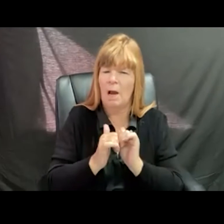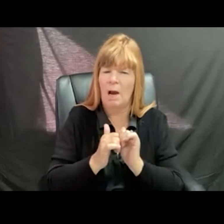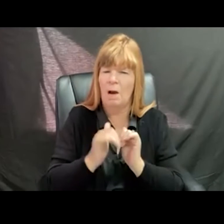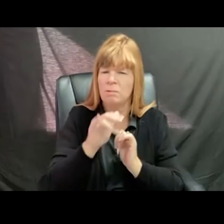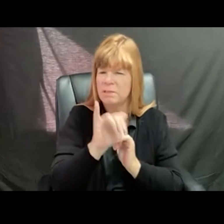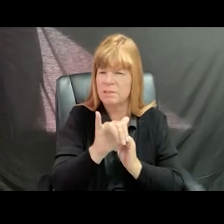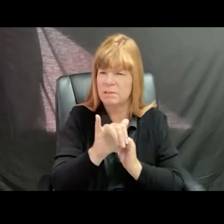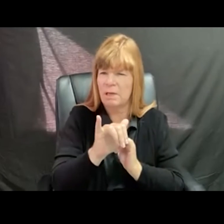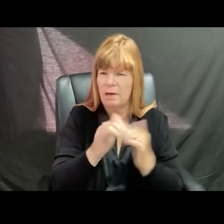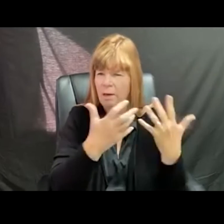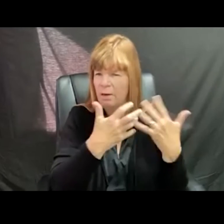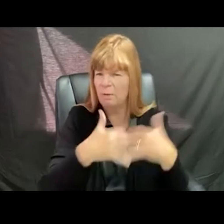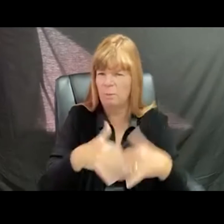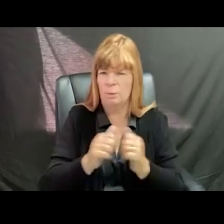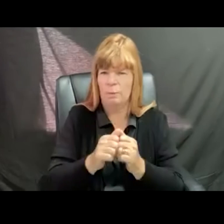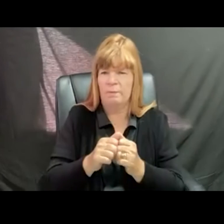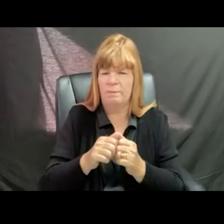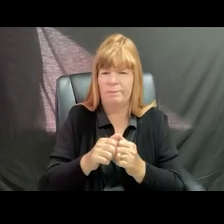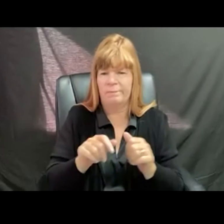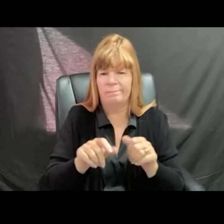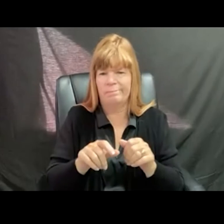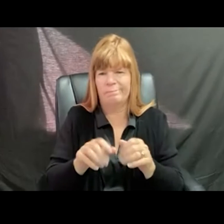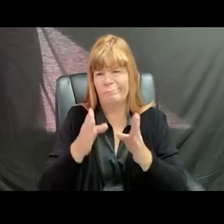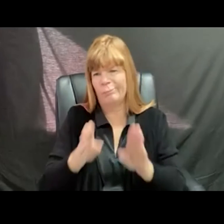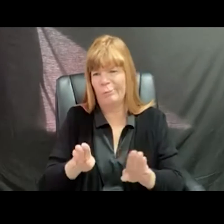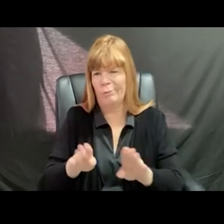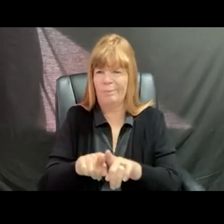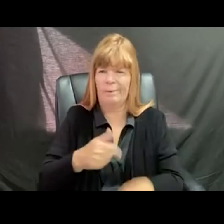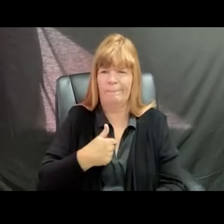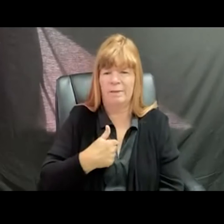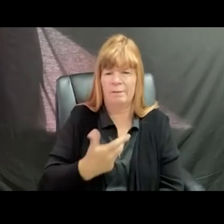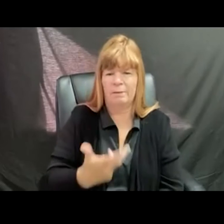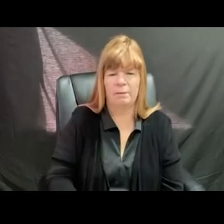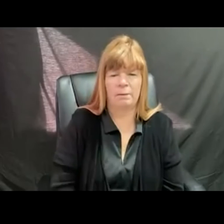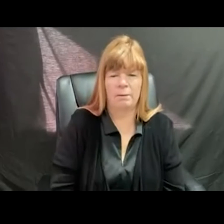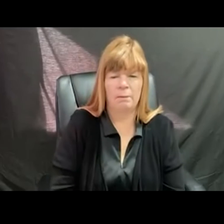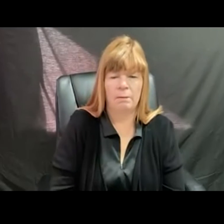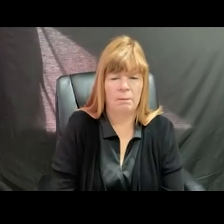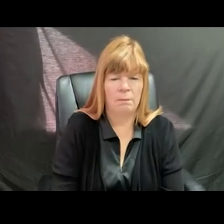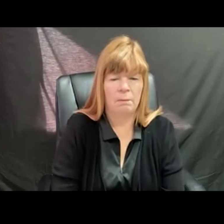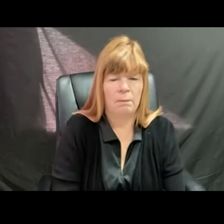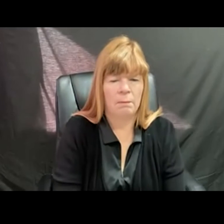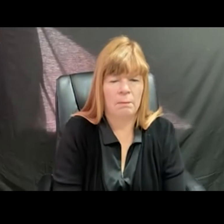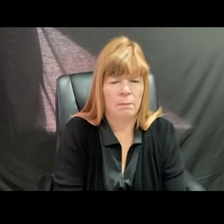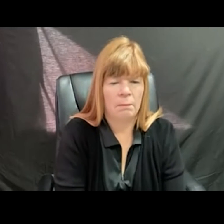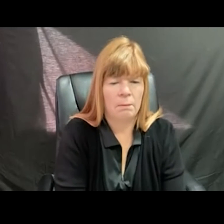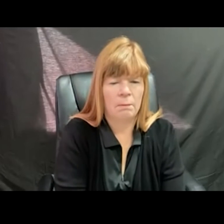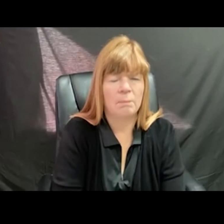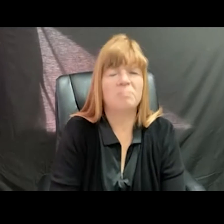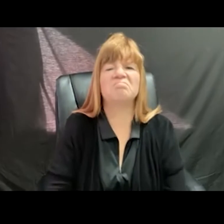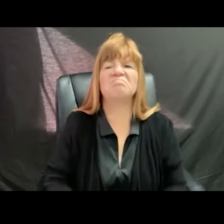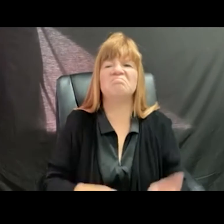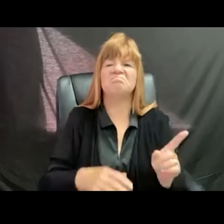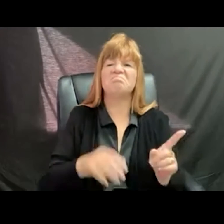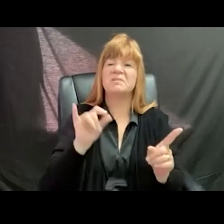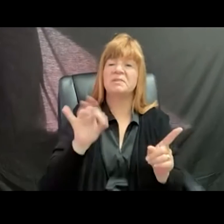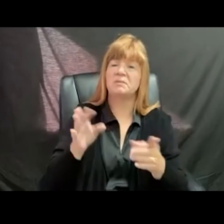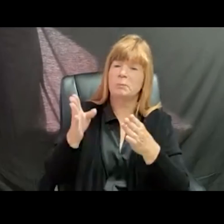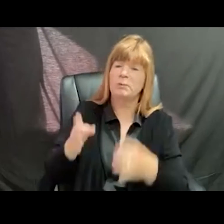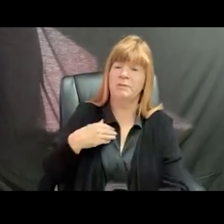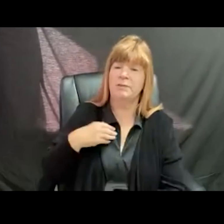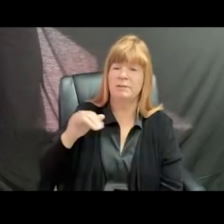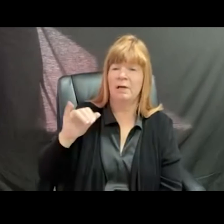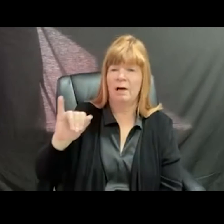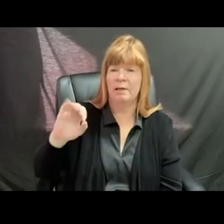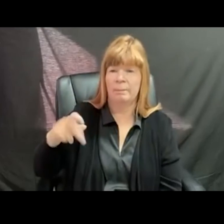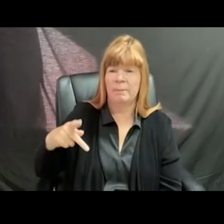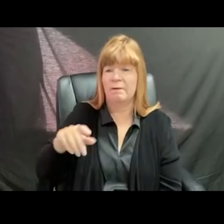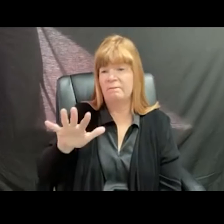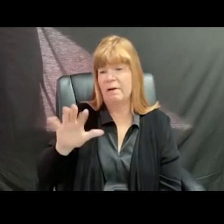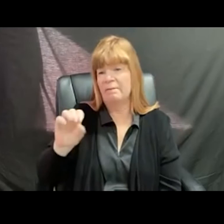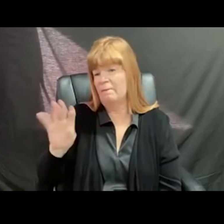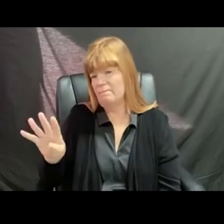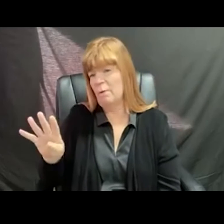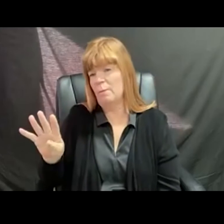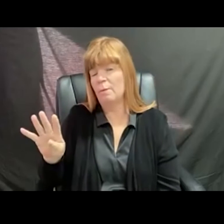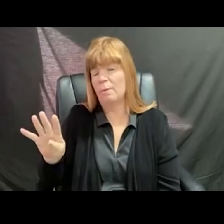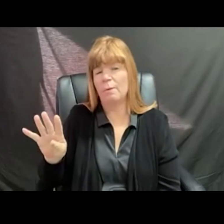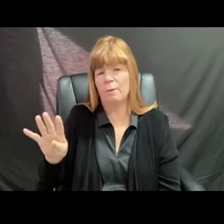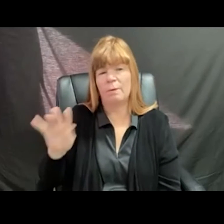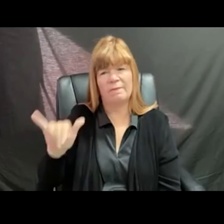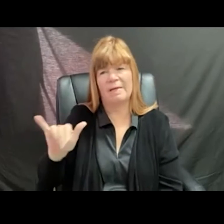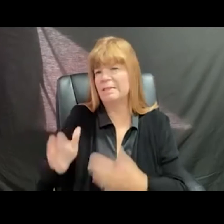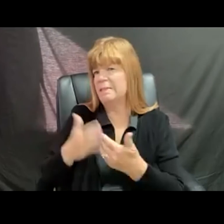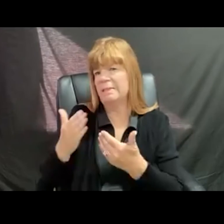because unless it's not considered significant. So if somebody has an IEP or a 504 that's easy to to